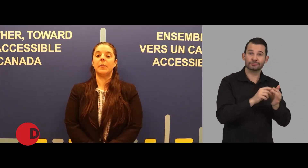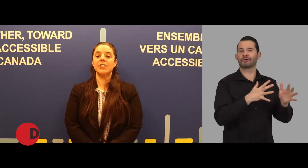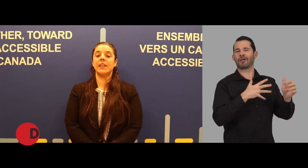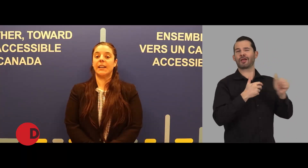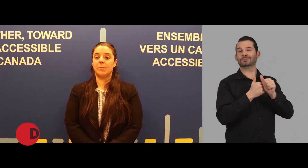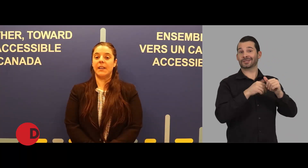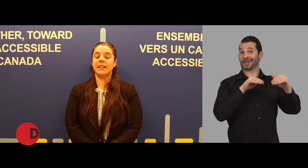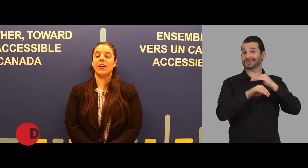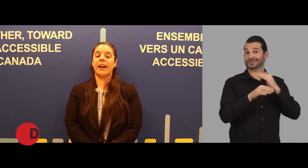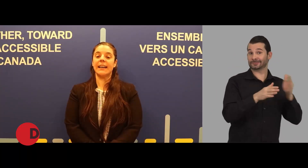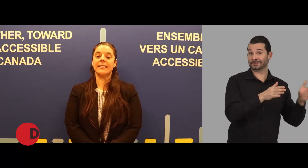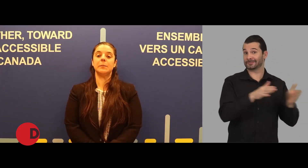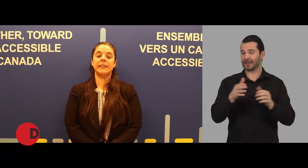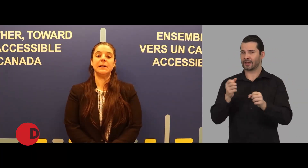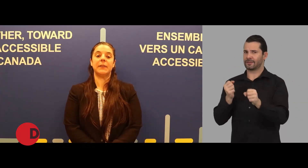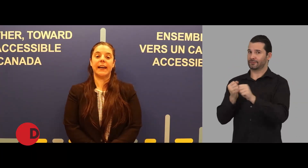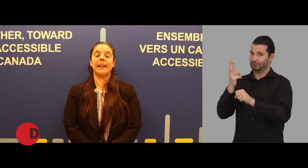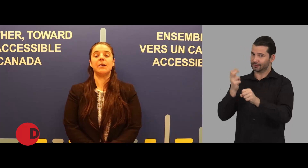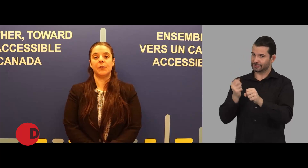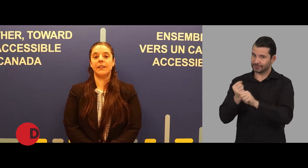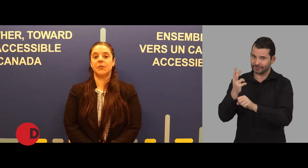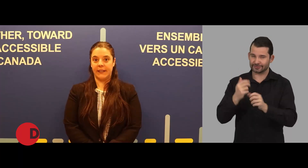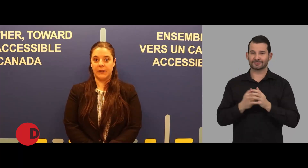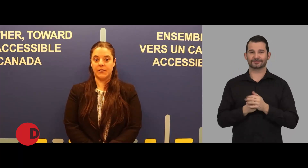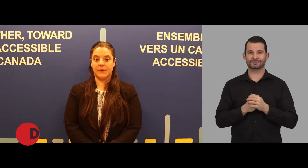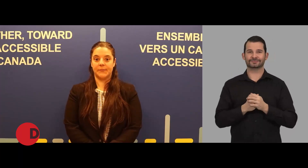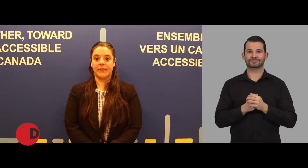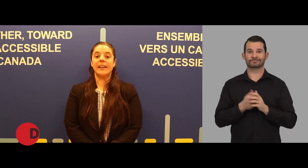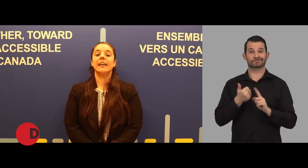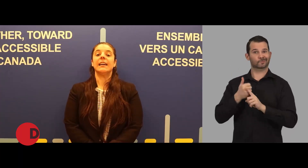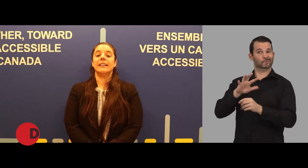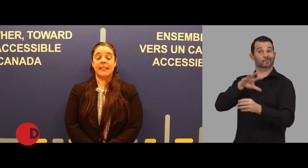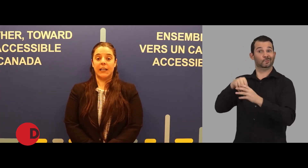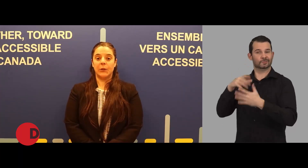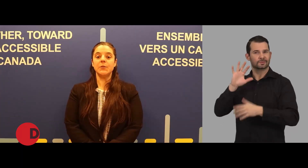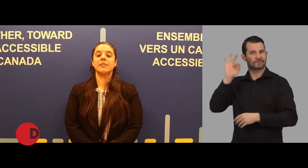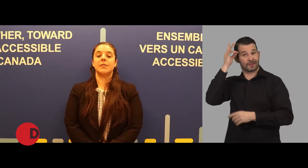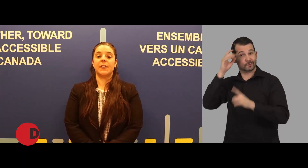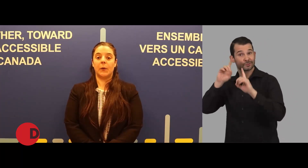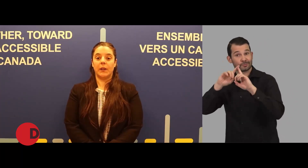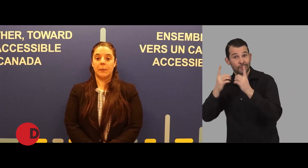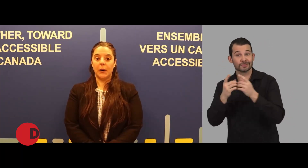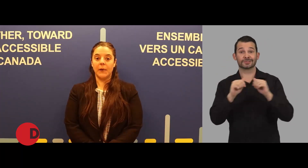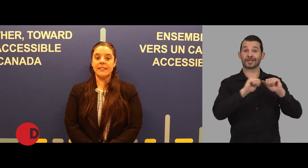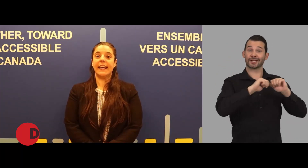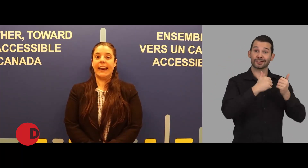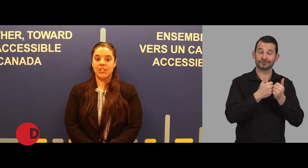and update an Accessibility Plan every 3 years. This includes federal departments and agencies,